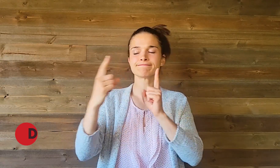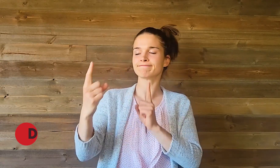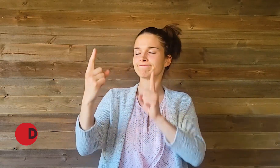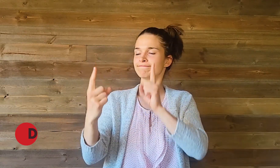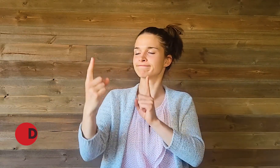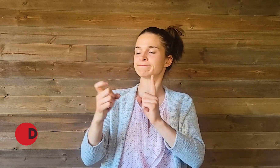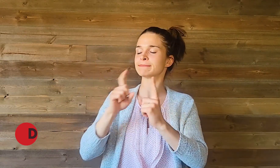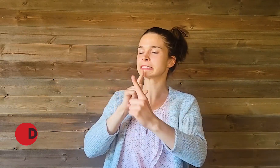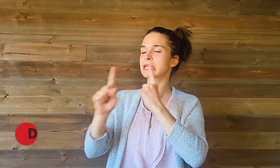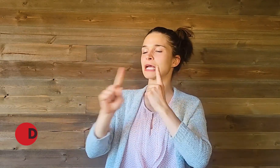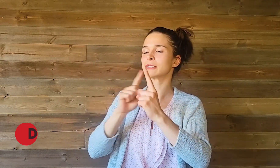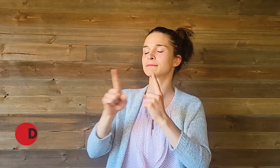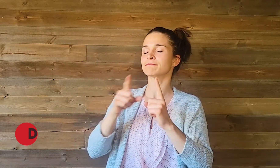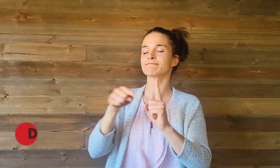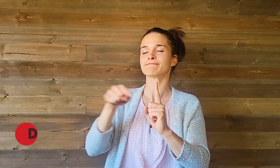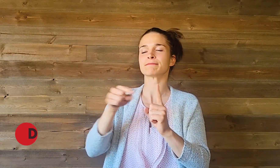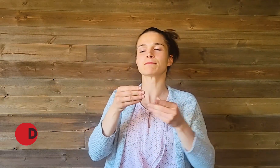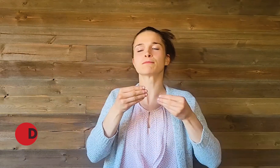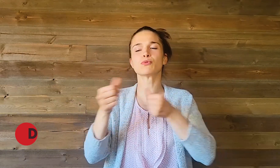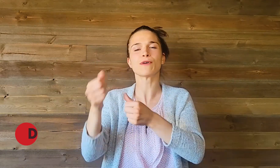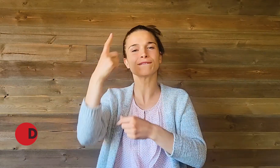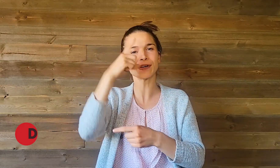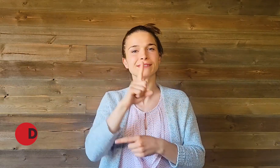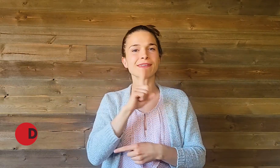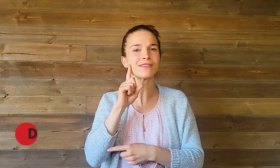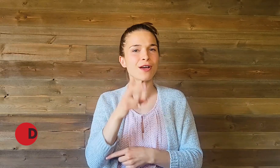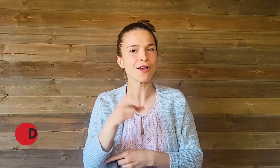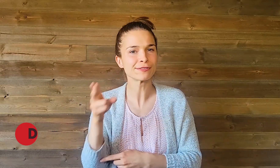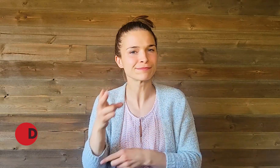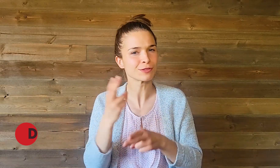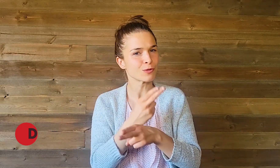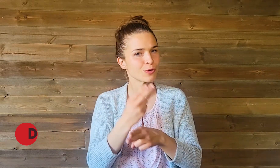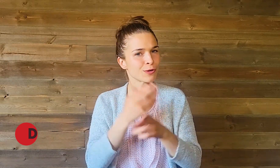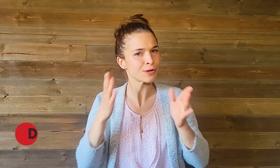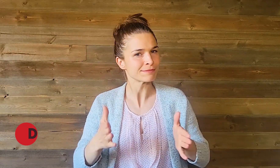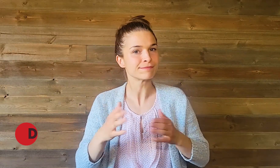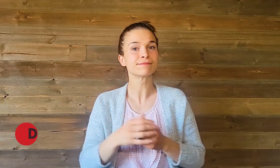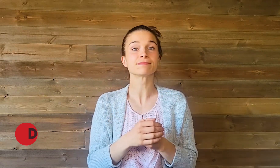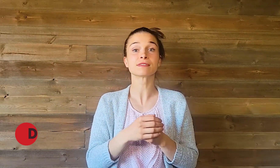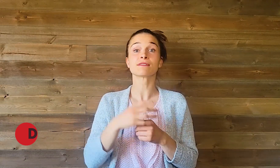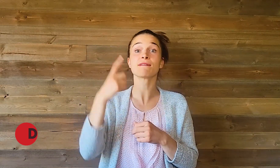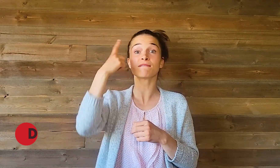to call participants and this helps group video calls to become more convenient for Deaf and hard-of-hearing users.